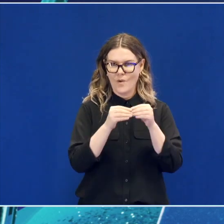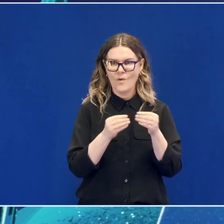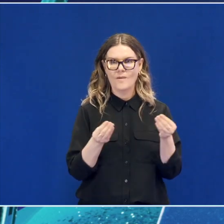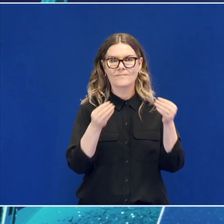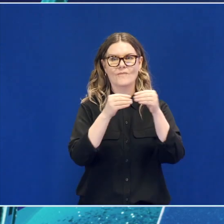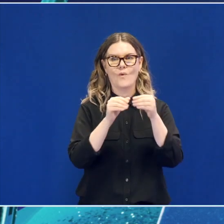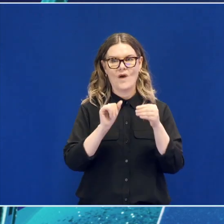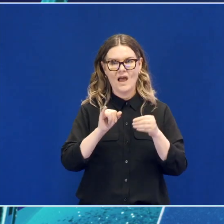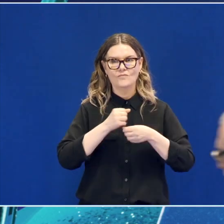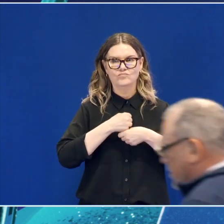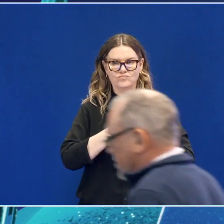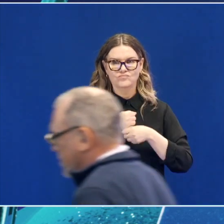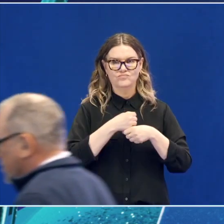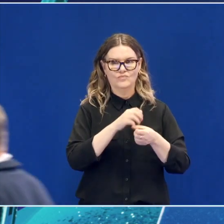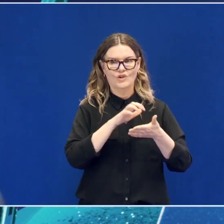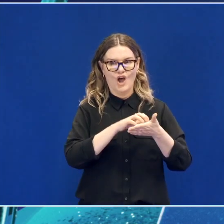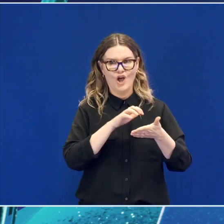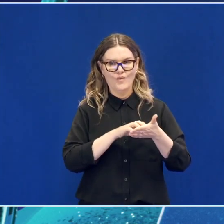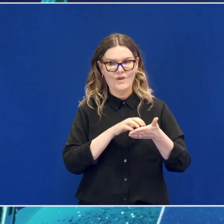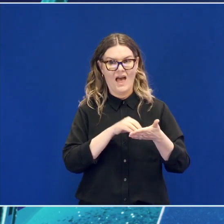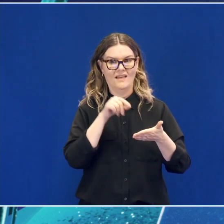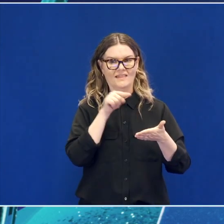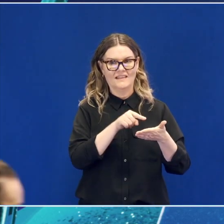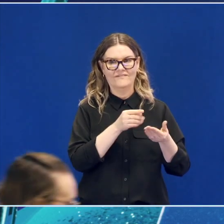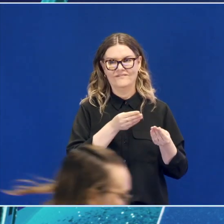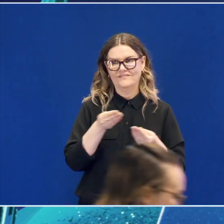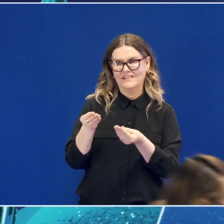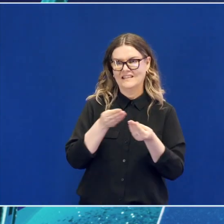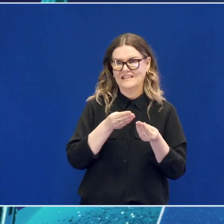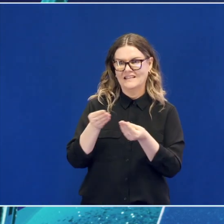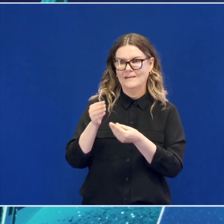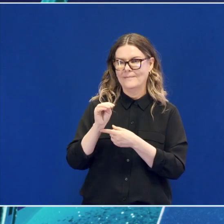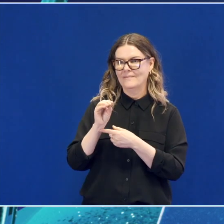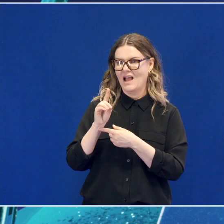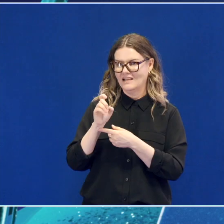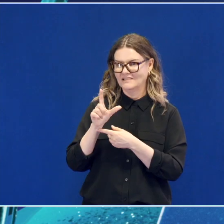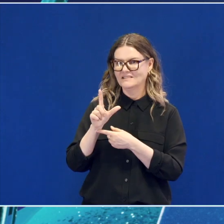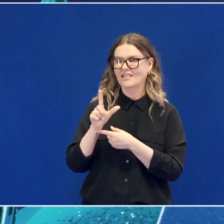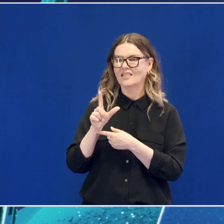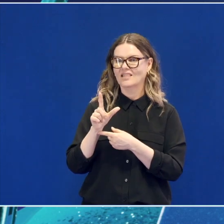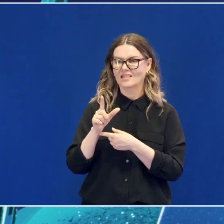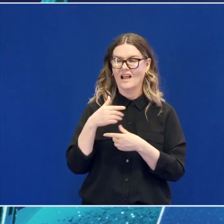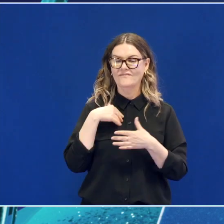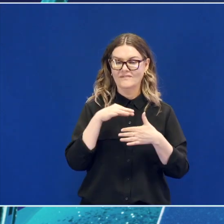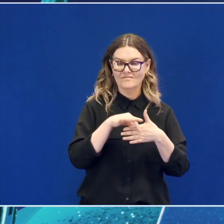about slop content, we have slop code out there and it becomes like the snake eating its own tail, uroboros, right?